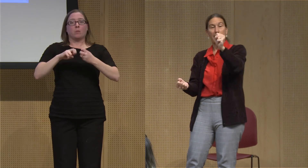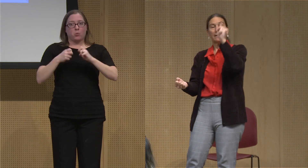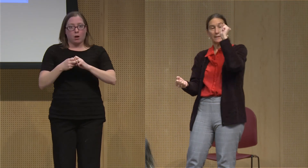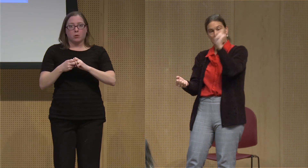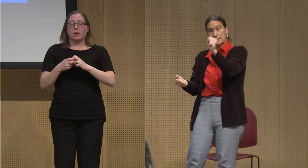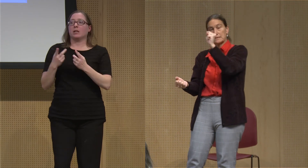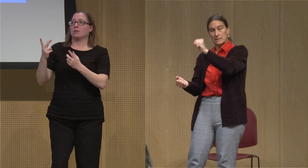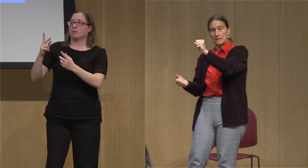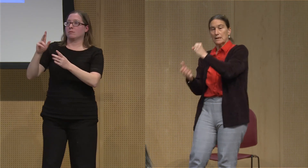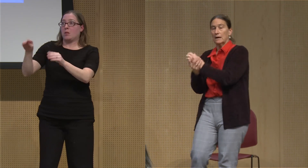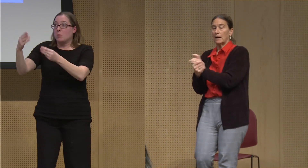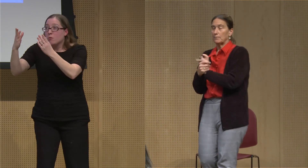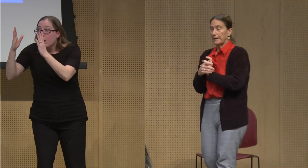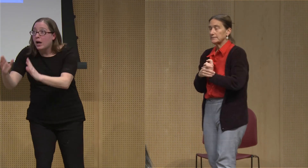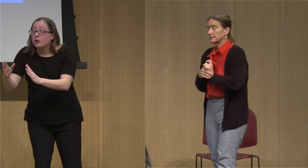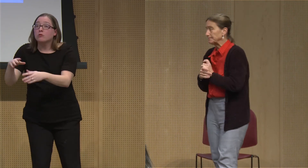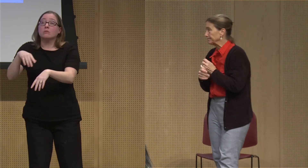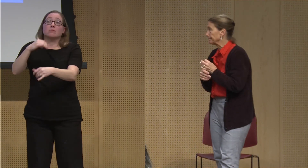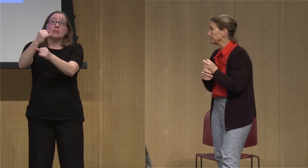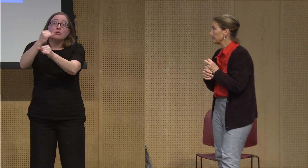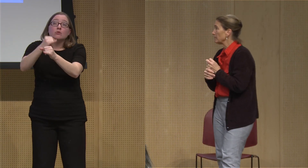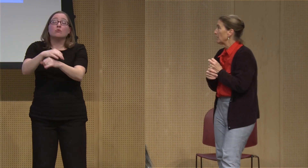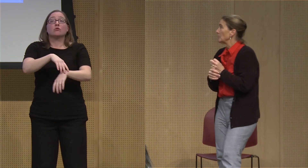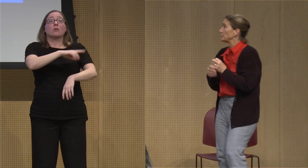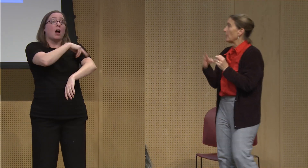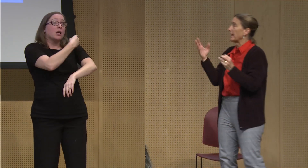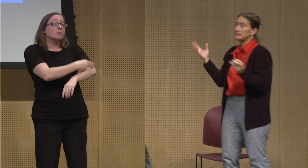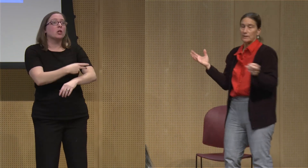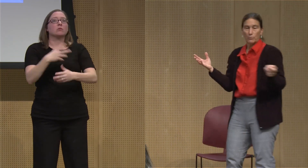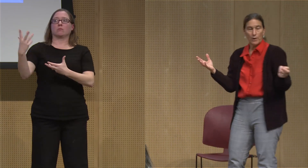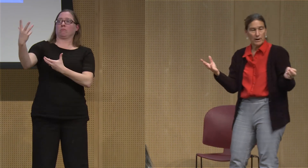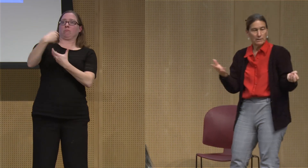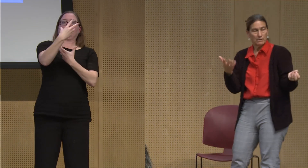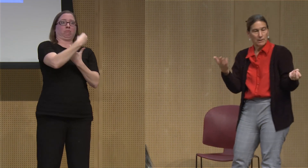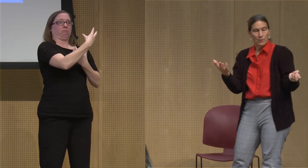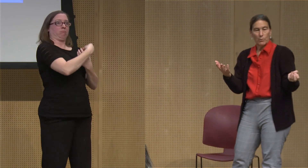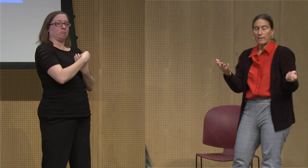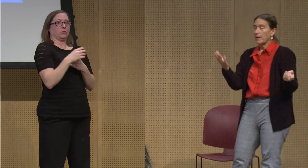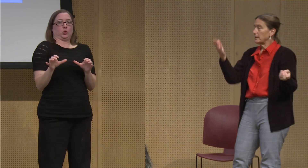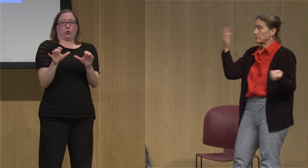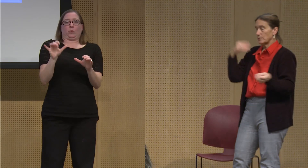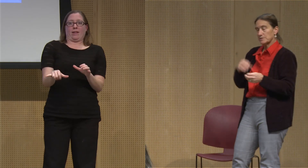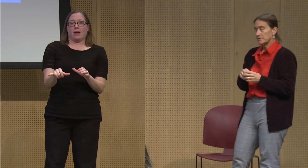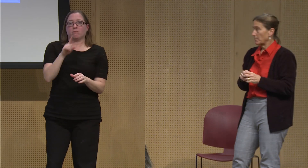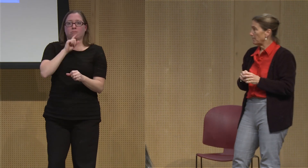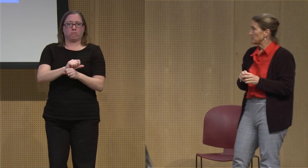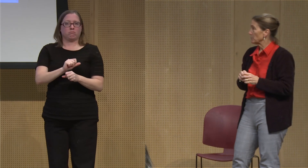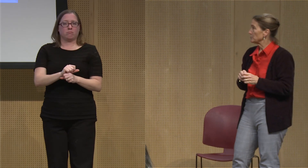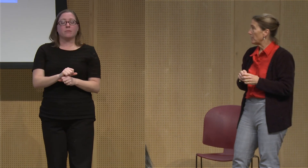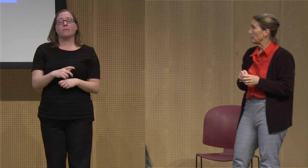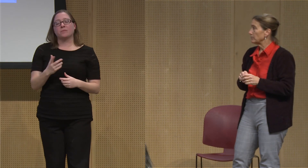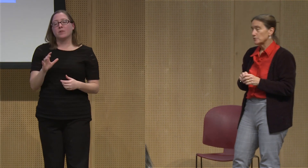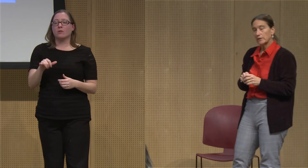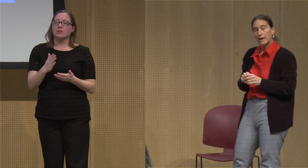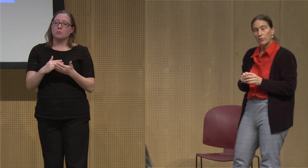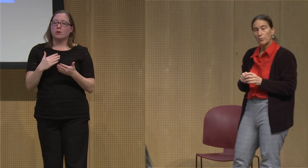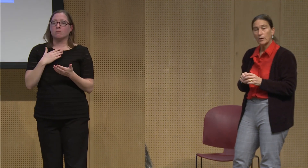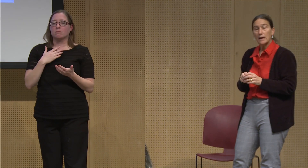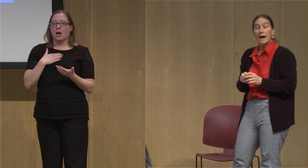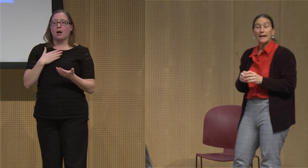ON A CONSISTENT, UM, BASIS. SO THAT'S KIND OF WHERE-- WHERE I'VE GOTTEN IN TERMS OF SOME OF MY MATERNAL AND CHILD HEALTH WORK.